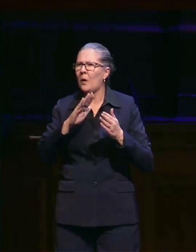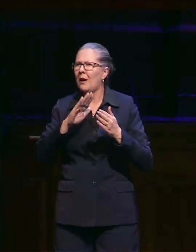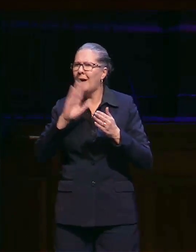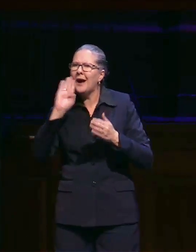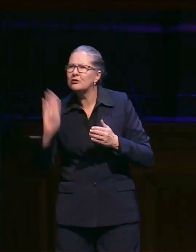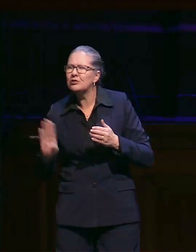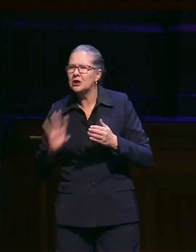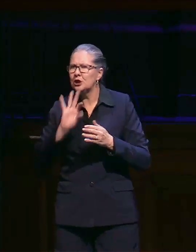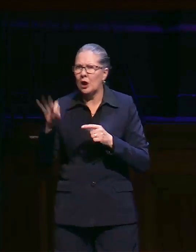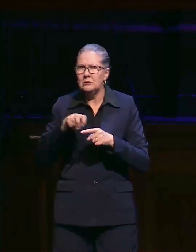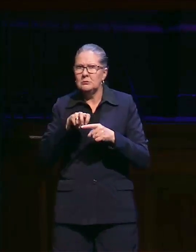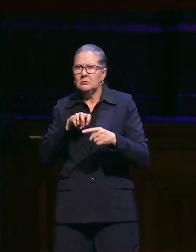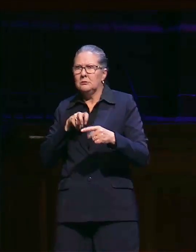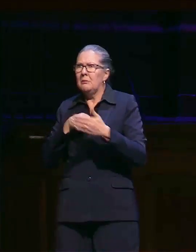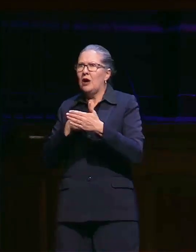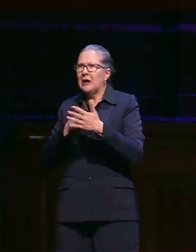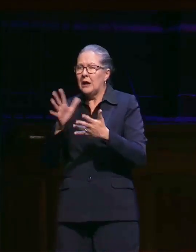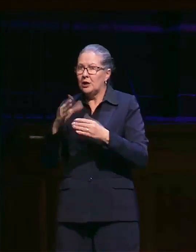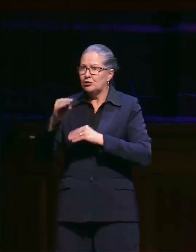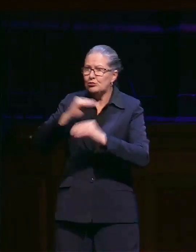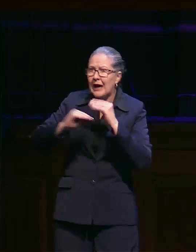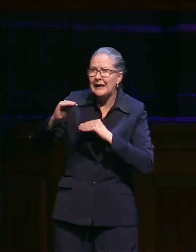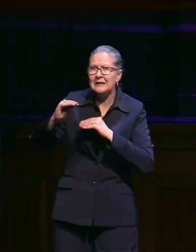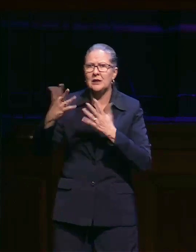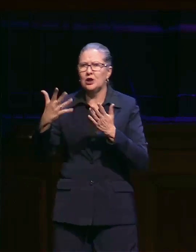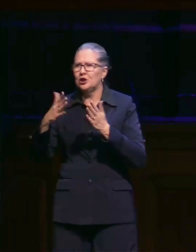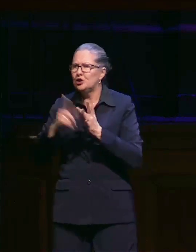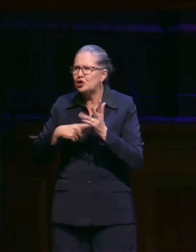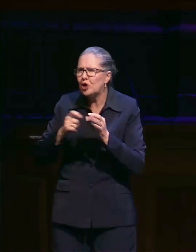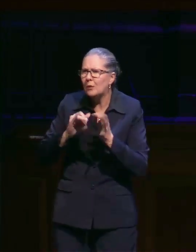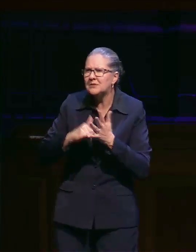protectionist barriers trade that means jobs and livelihoods but also a shape by